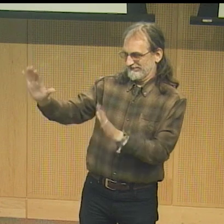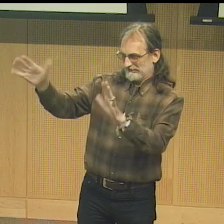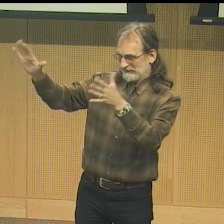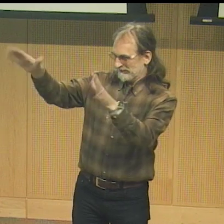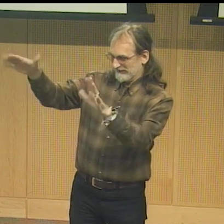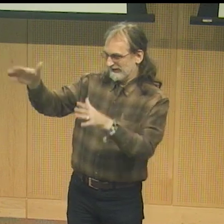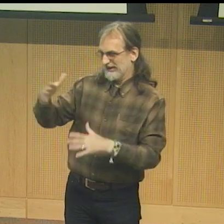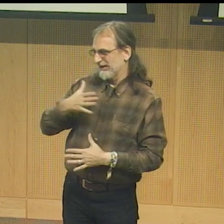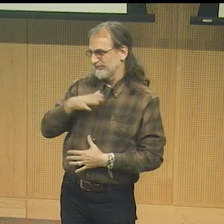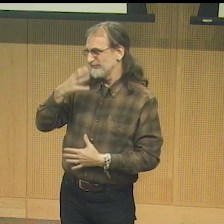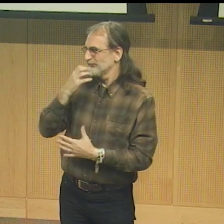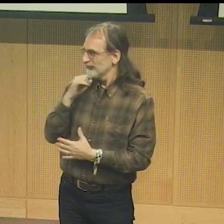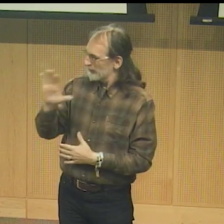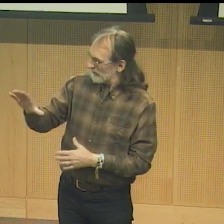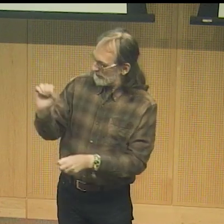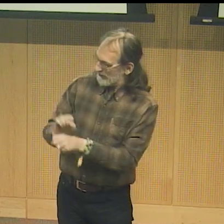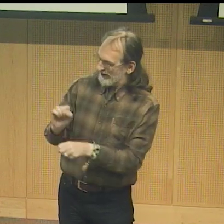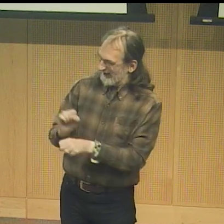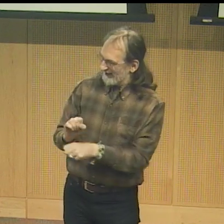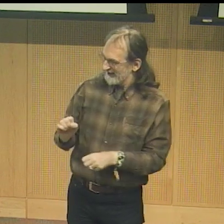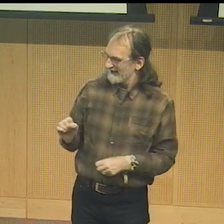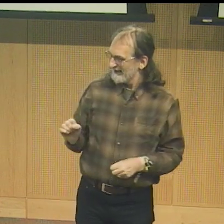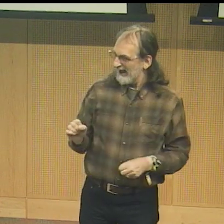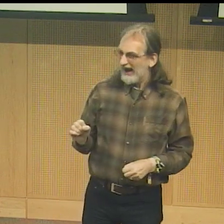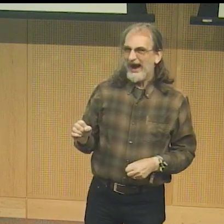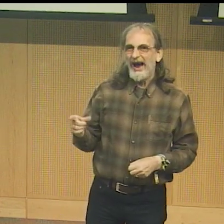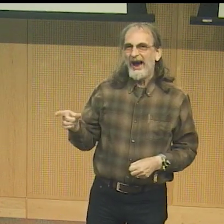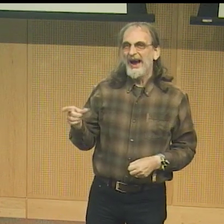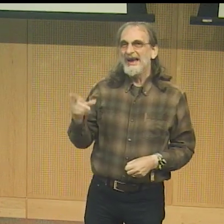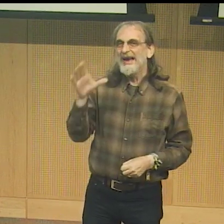So, kudos to you, Nancy, for the wonderful work that you've done.